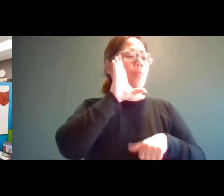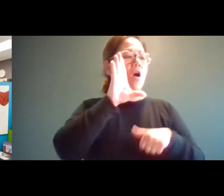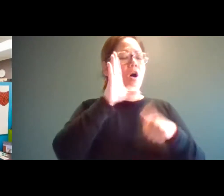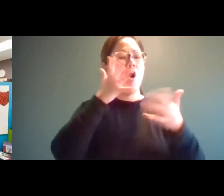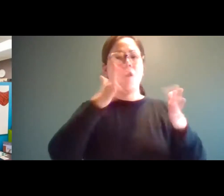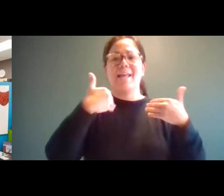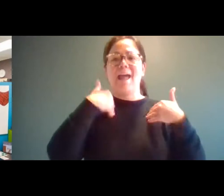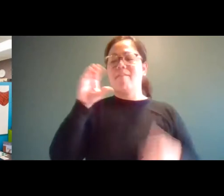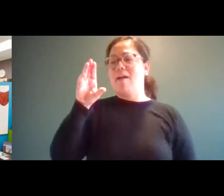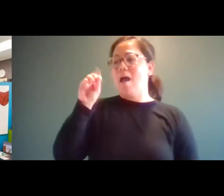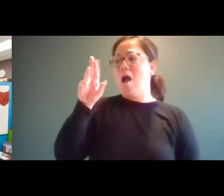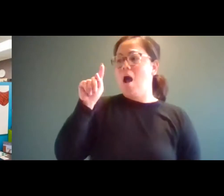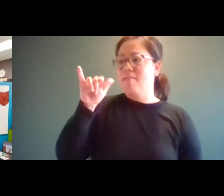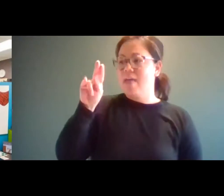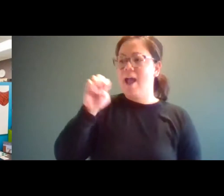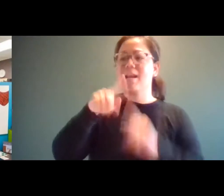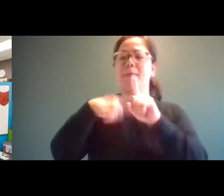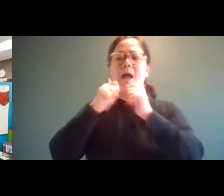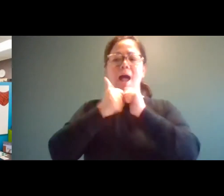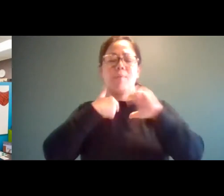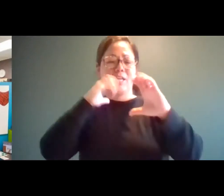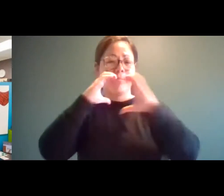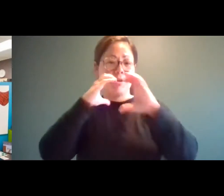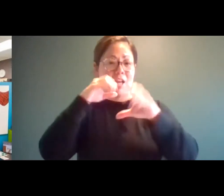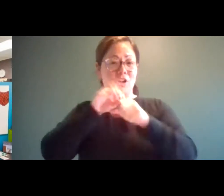about communication in your brand. And that's a great place to start.